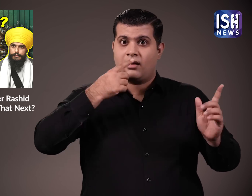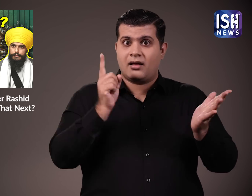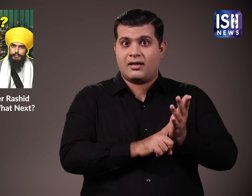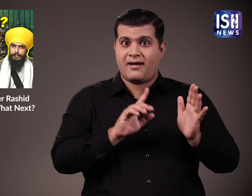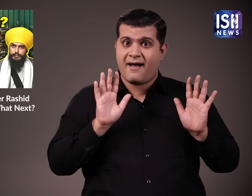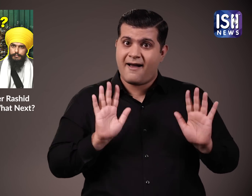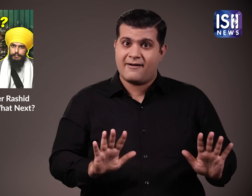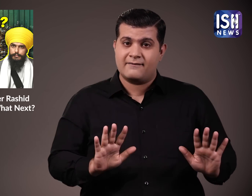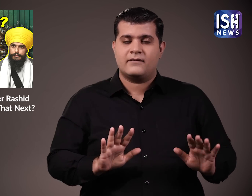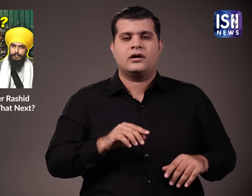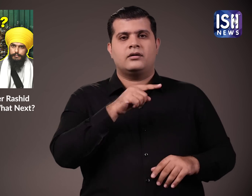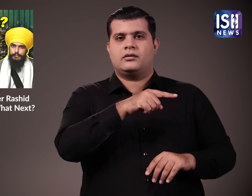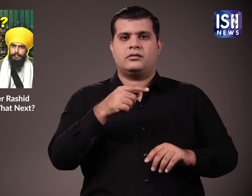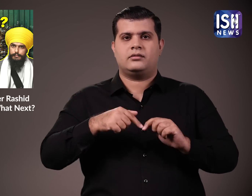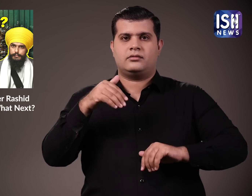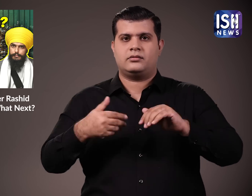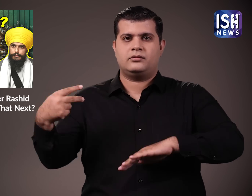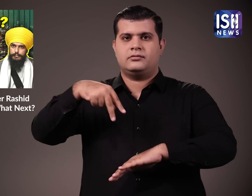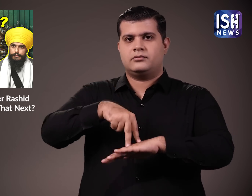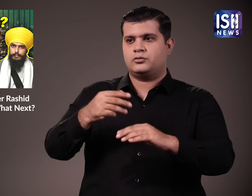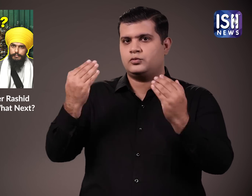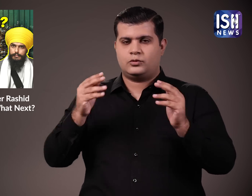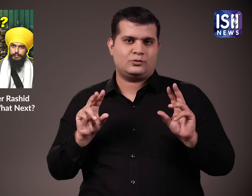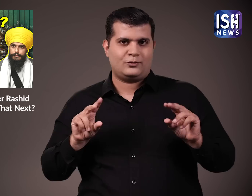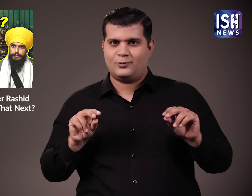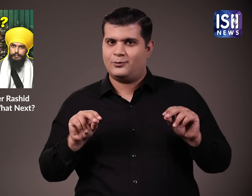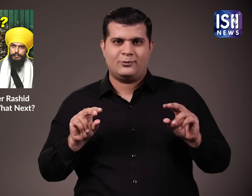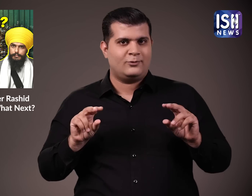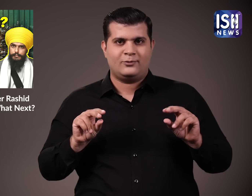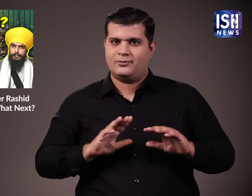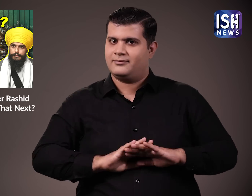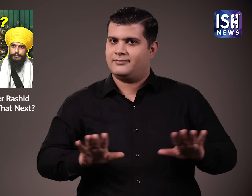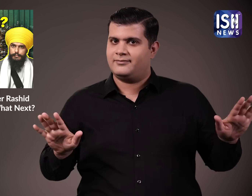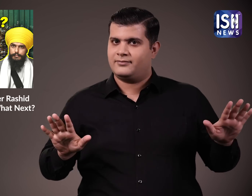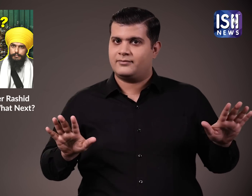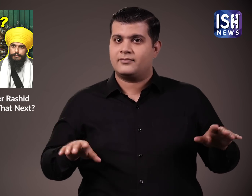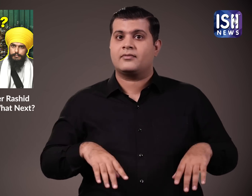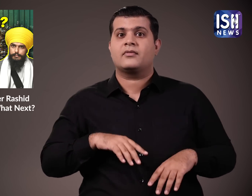If they are convicted, they cannot stand for election.